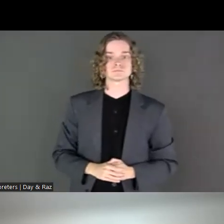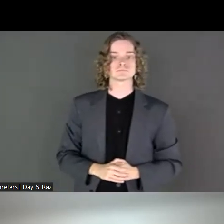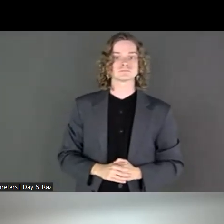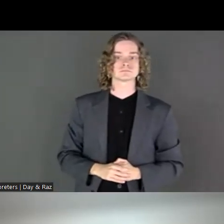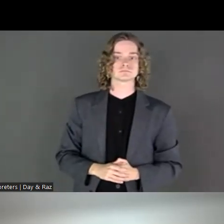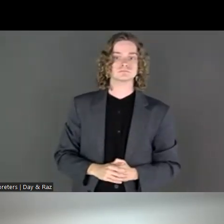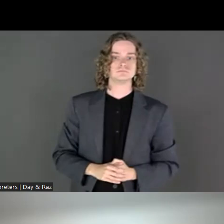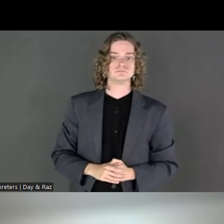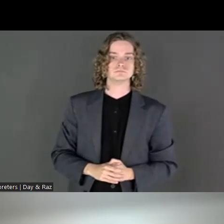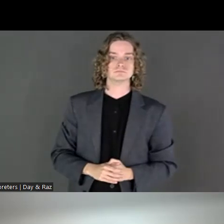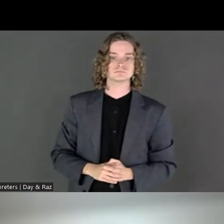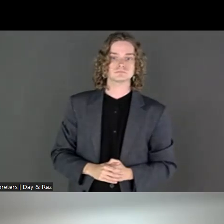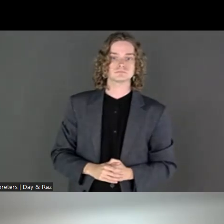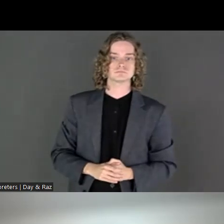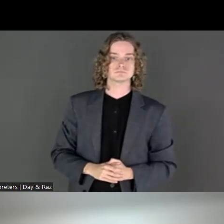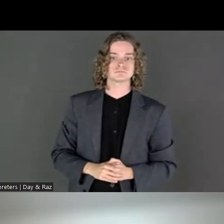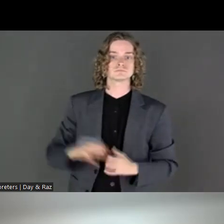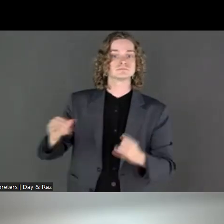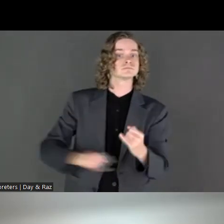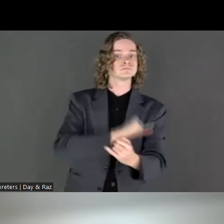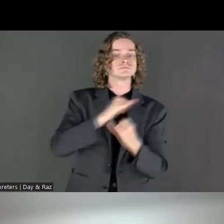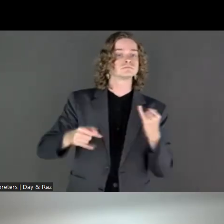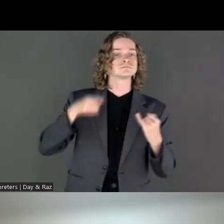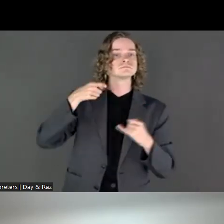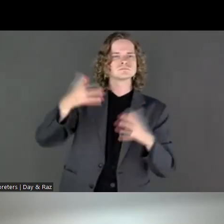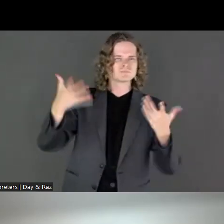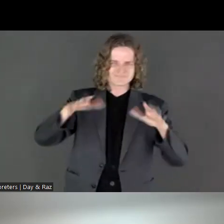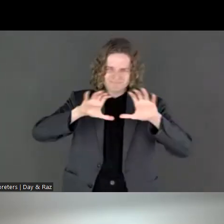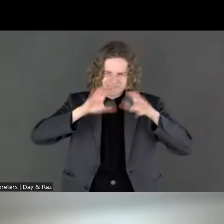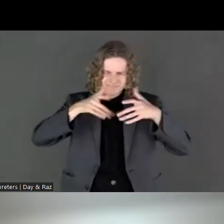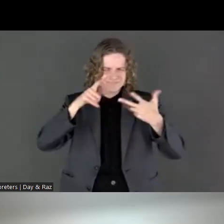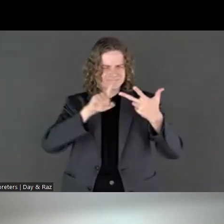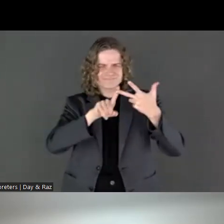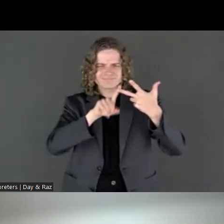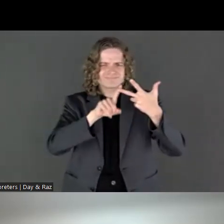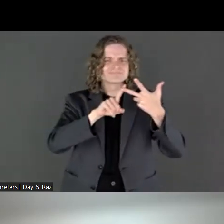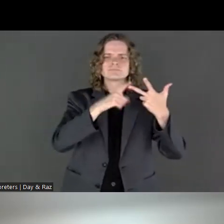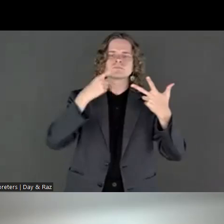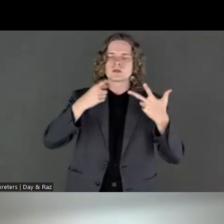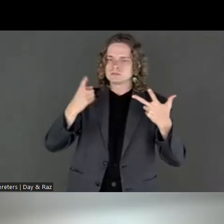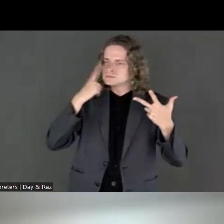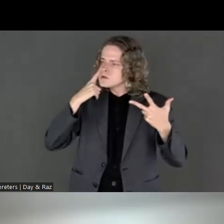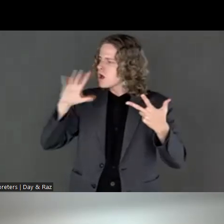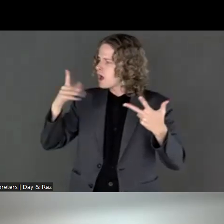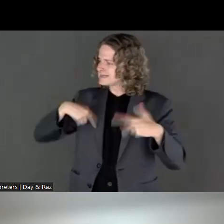is to support efforts to increase and channel more direct funding to local NGOs. And this